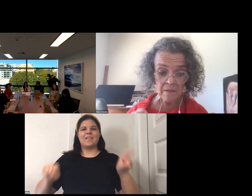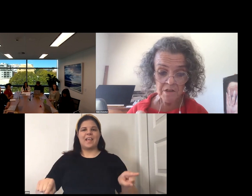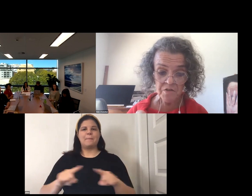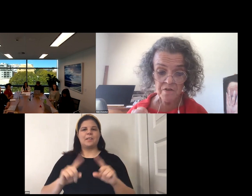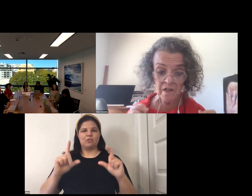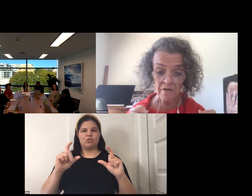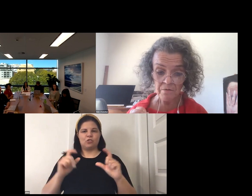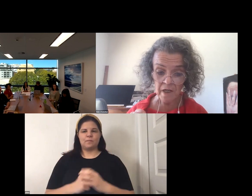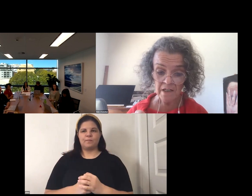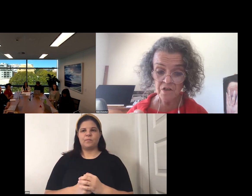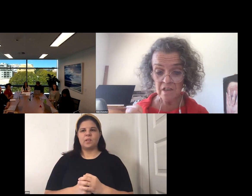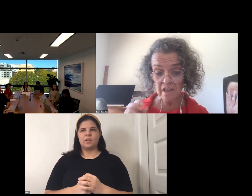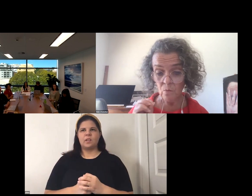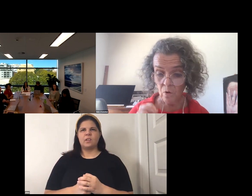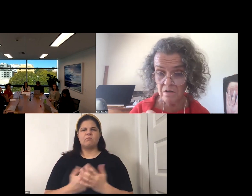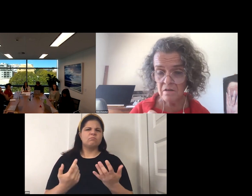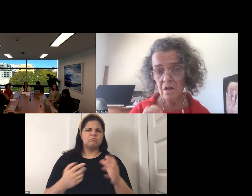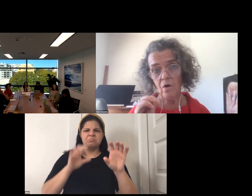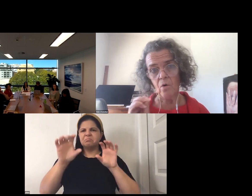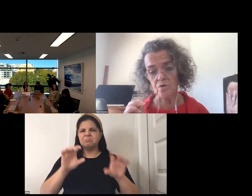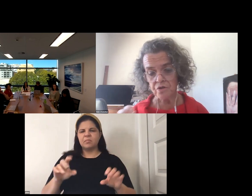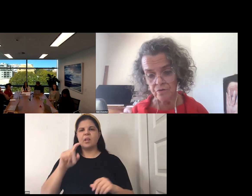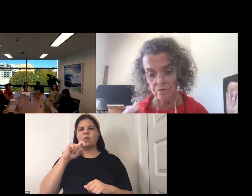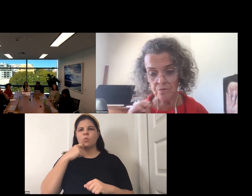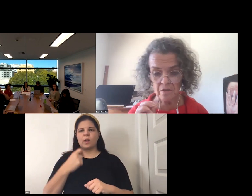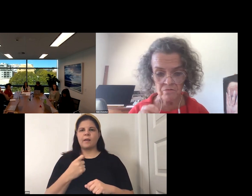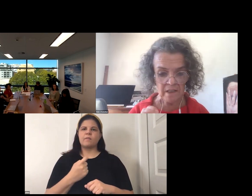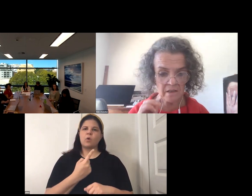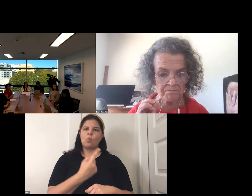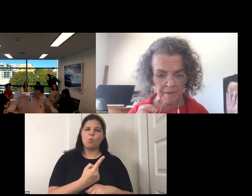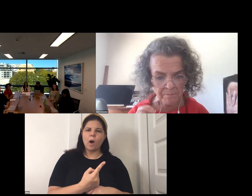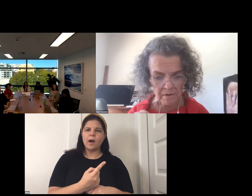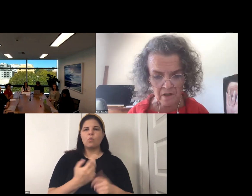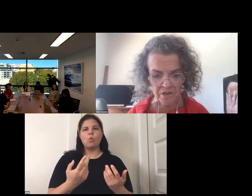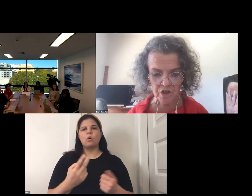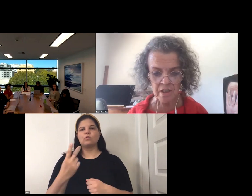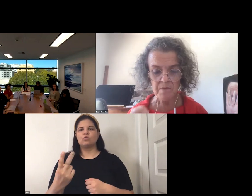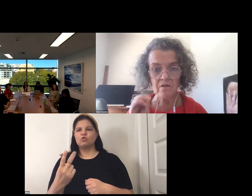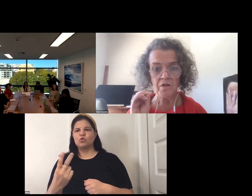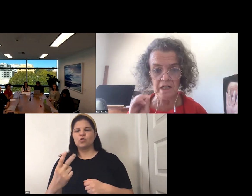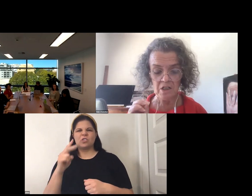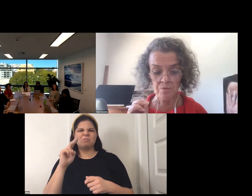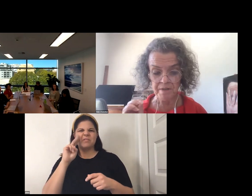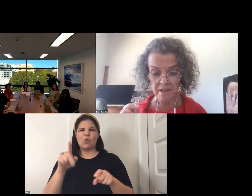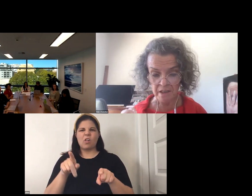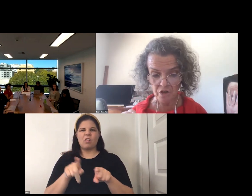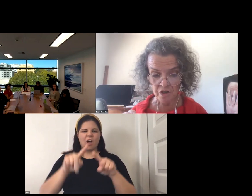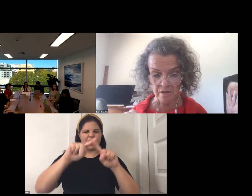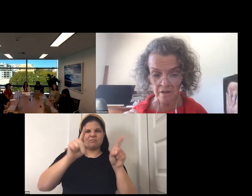The images are arranged in one or two irregular pebble-like shapes on each page.